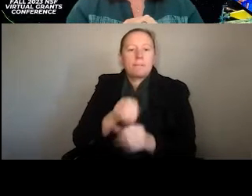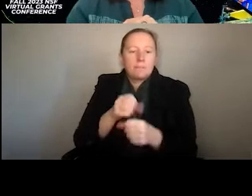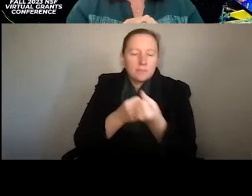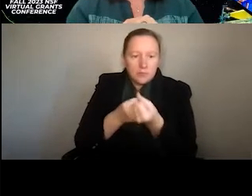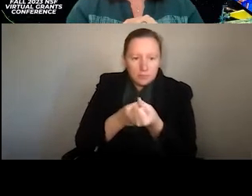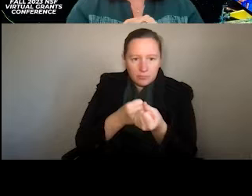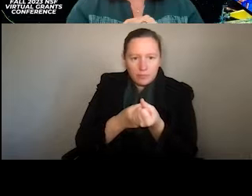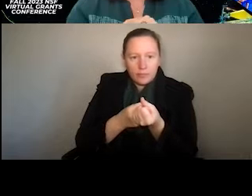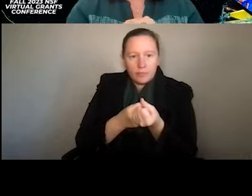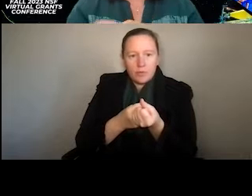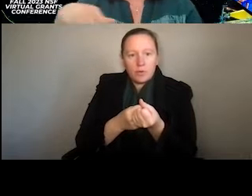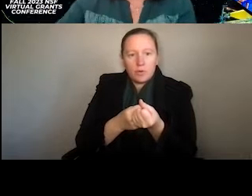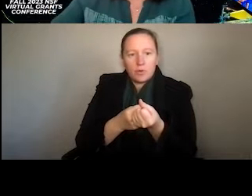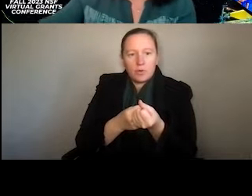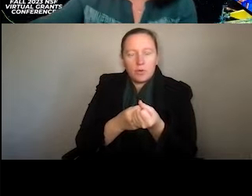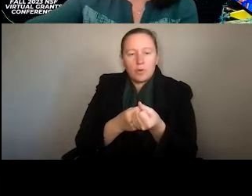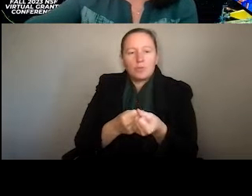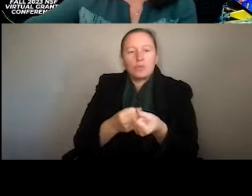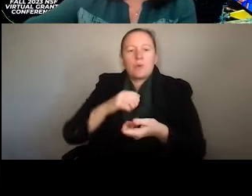scale through collaborative infrastructure.